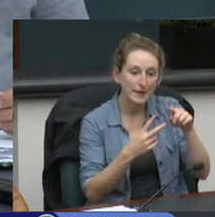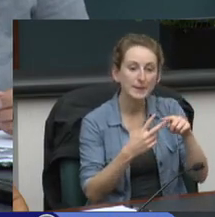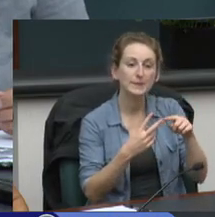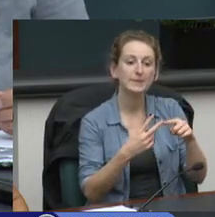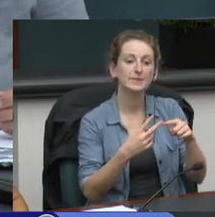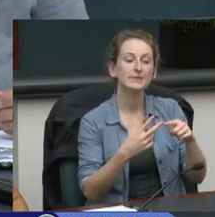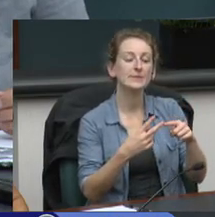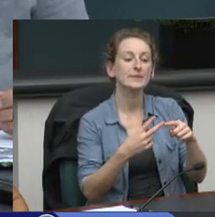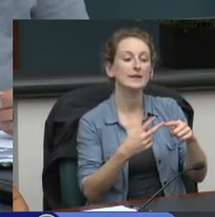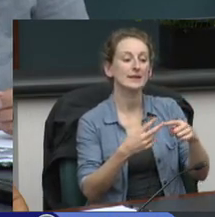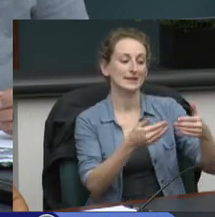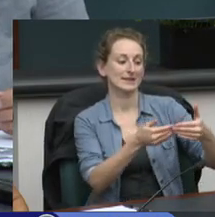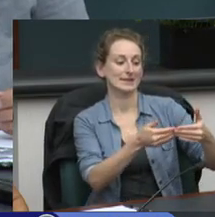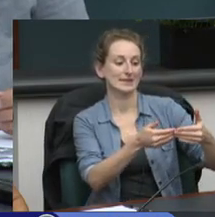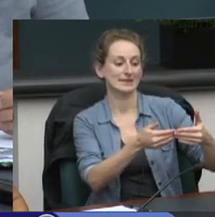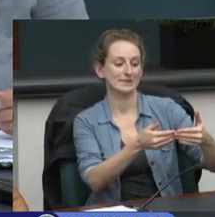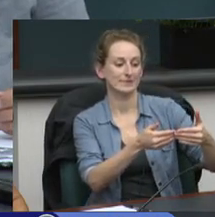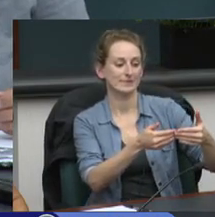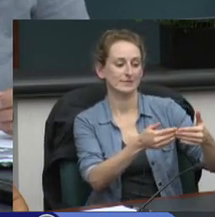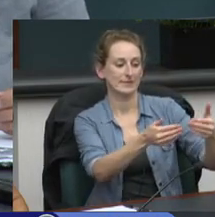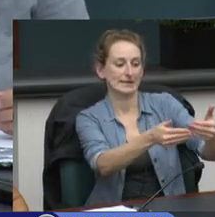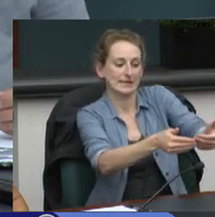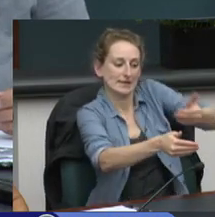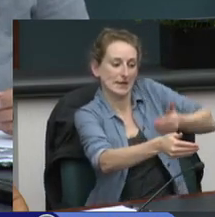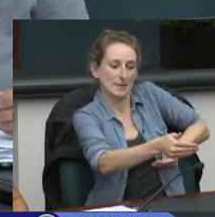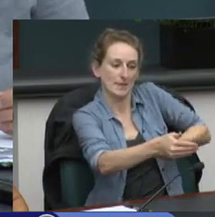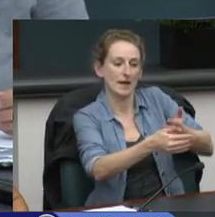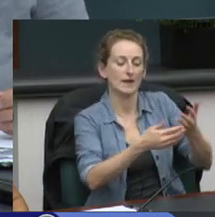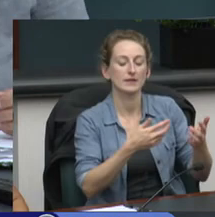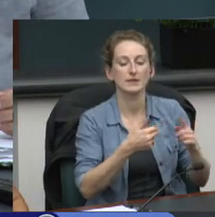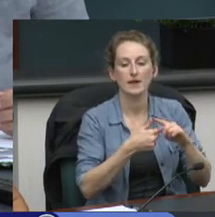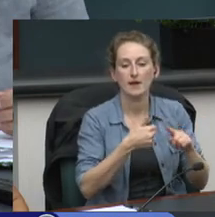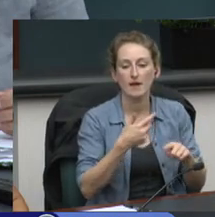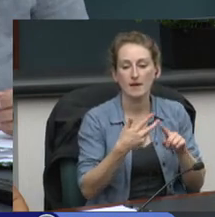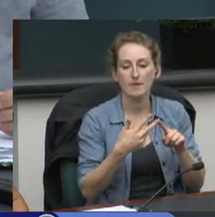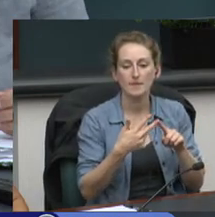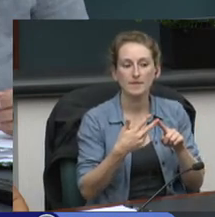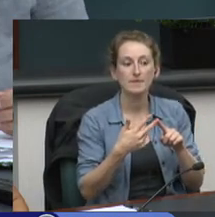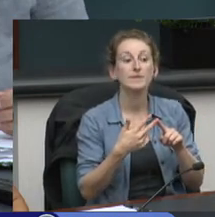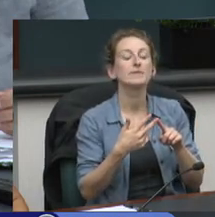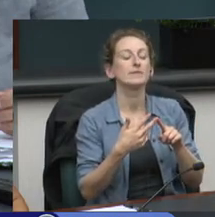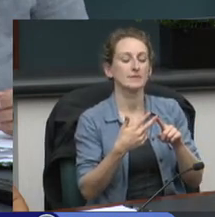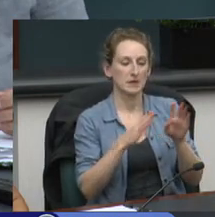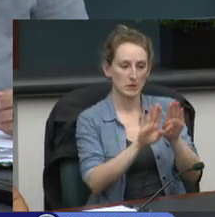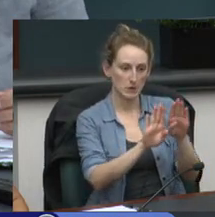looking at doorway widths and countertop Heights and minimum thresholds to get